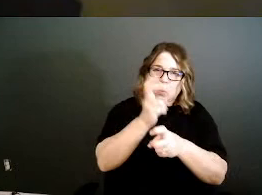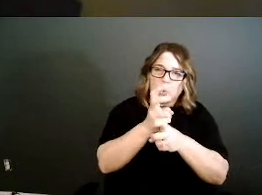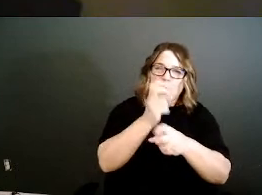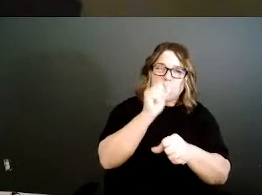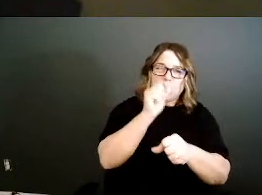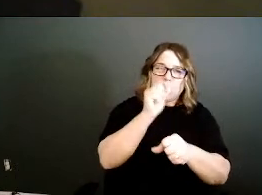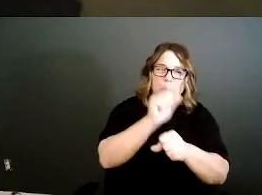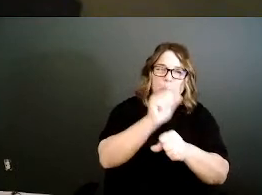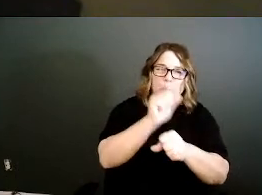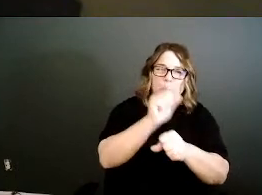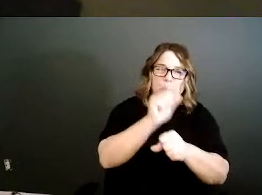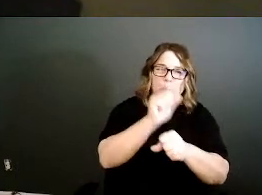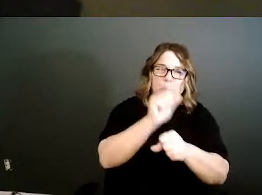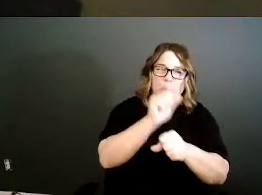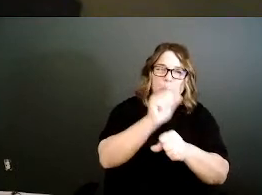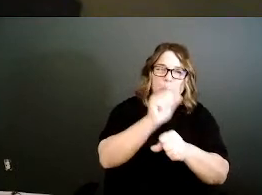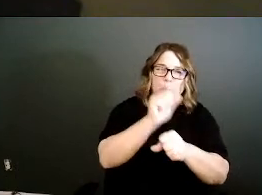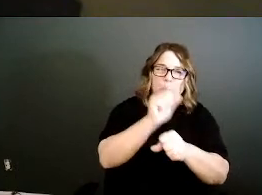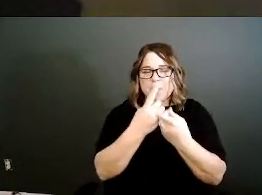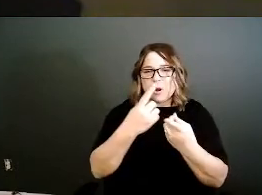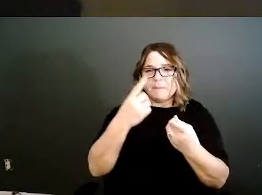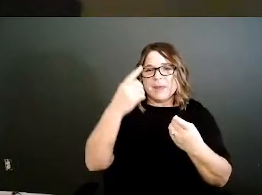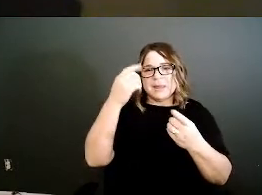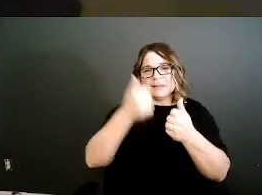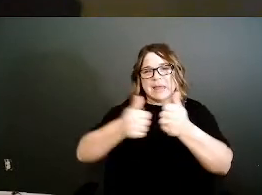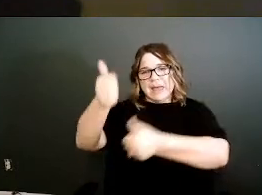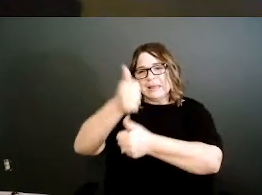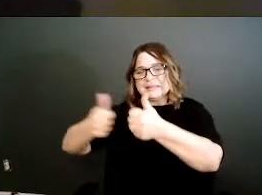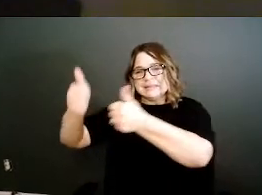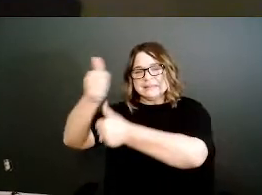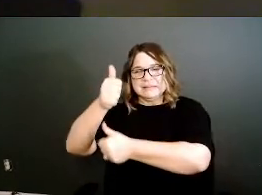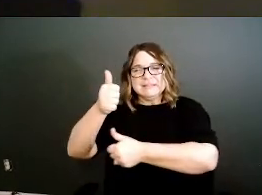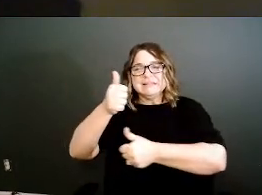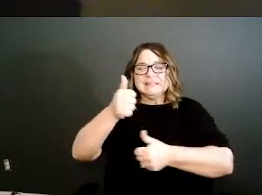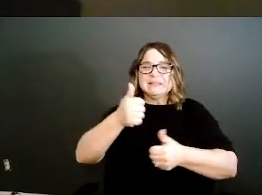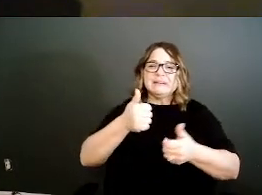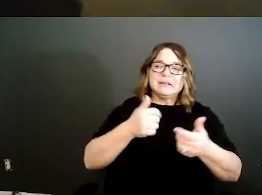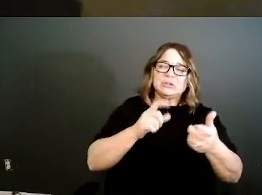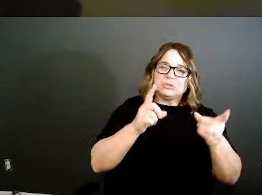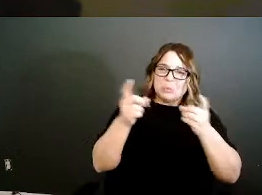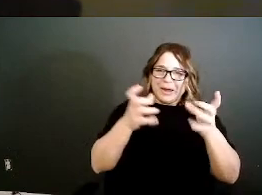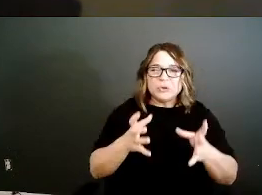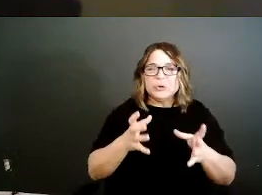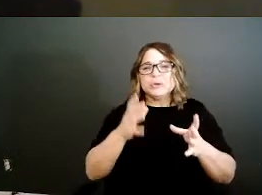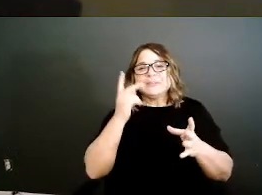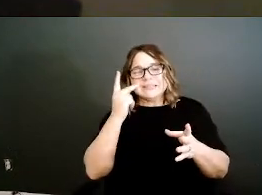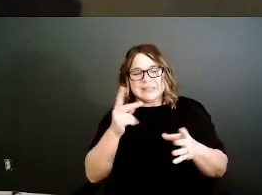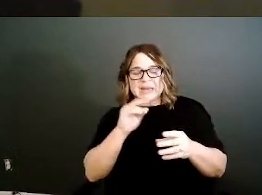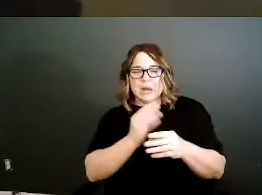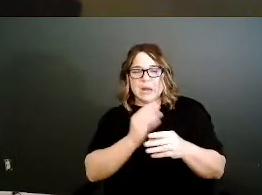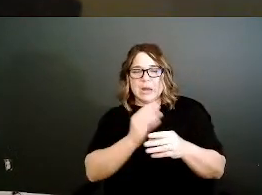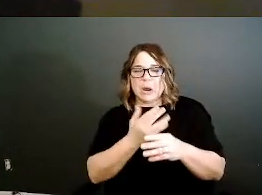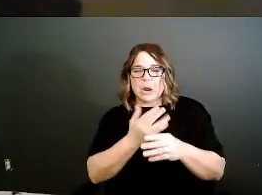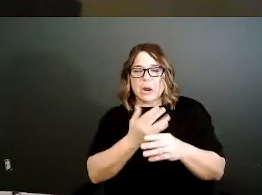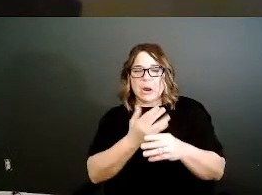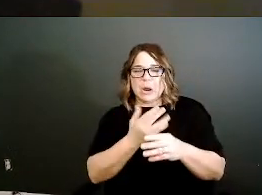VIRTUAL ENVIRONMENT ARE REALLY APPRECIATED. THE MAYOR'S OFFICE WORKS REALLY HARD ON THE BUDGET. OUR CITY COUNCIL AIDES AND STAFF WORK REALLY HARD ON THE BUDGETS.